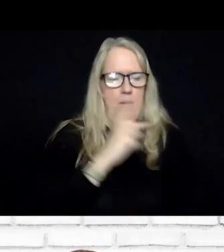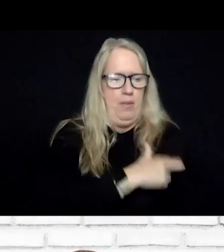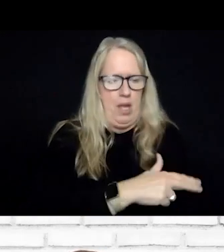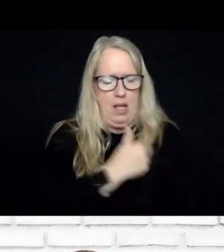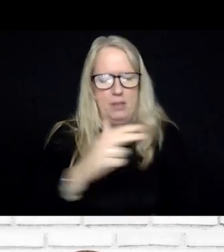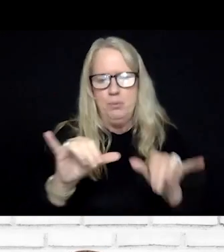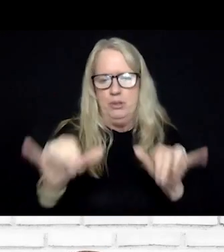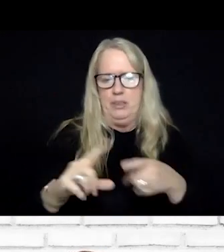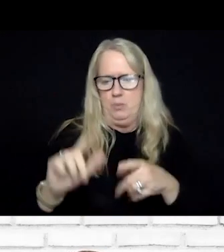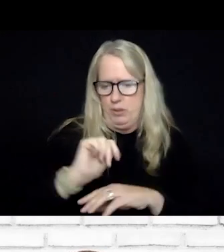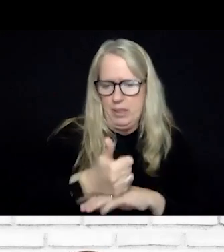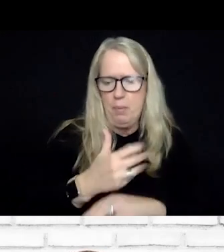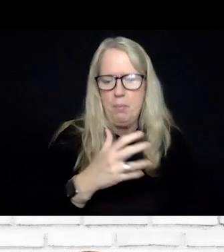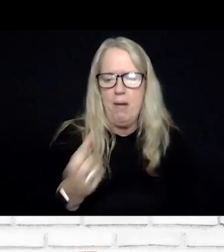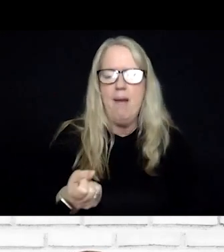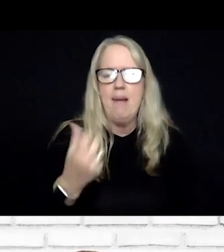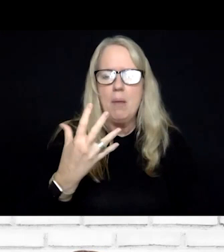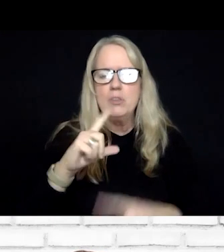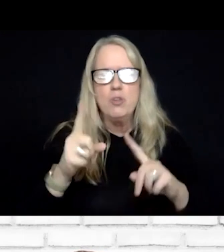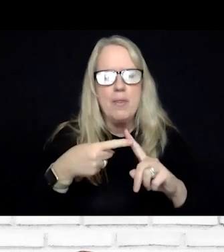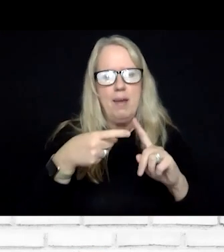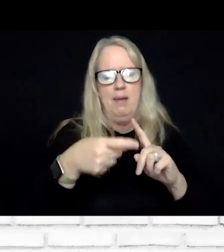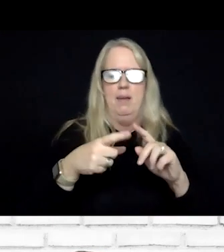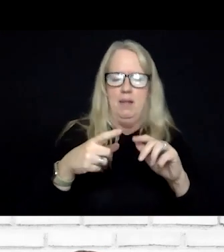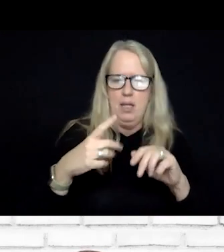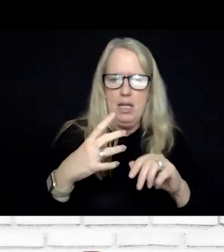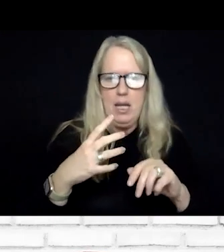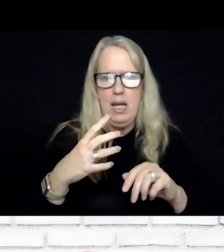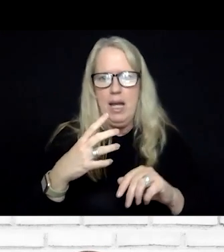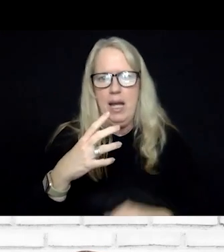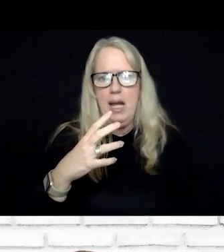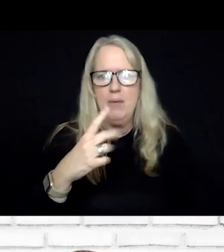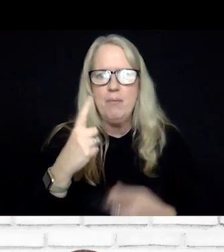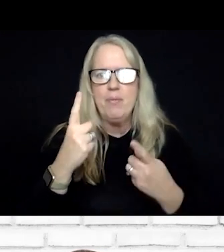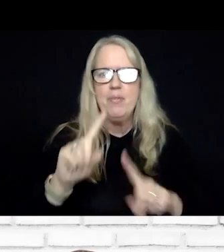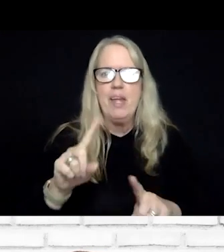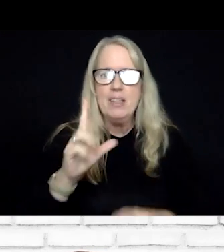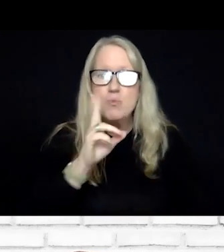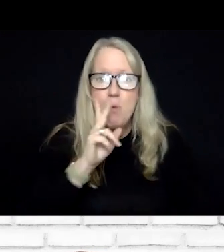UP AND THE DEGREE OF, IN THIS CASE, SMOKING THAT TOOK PLACE WITHIN THE HOSPITAL SETTINGS.